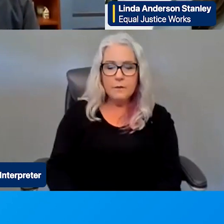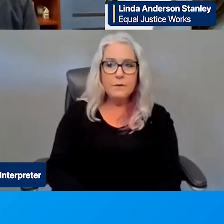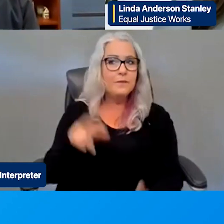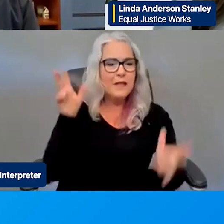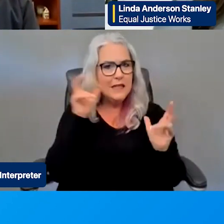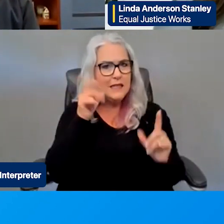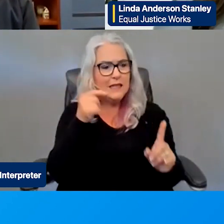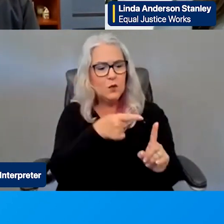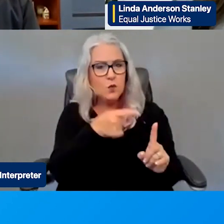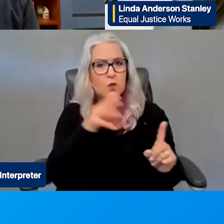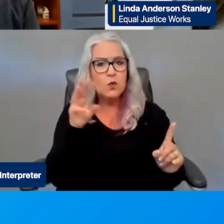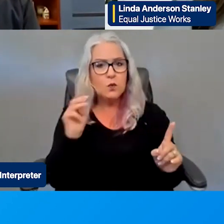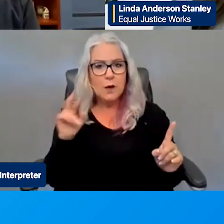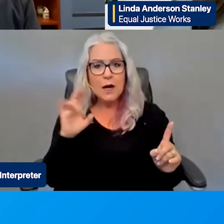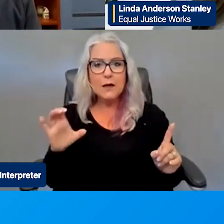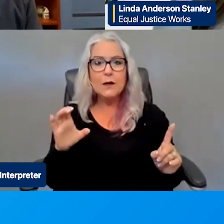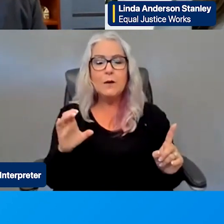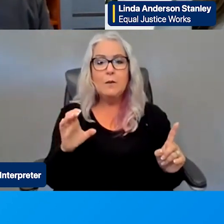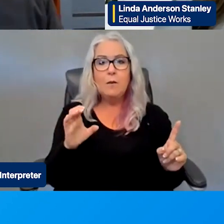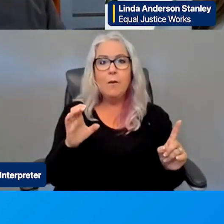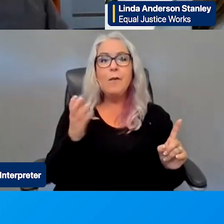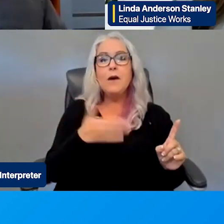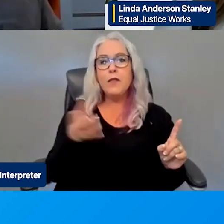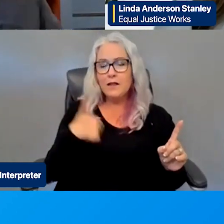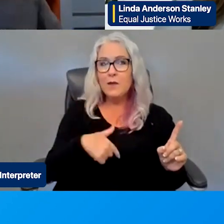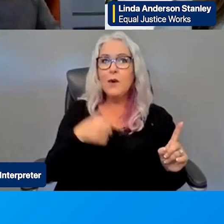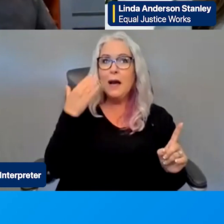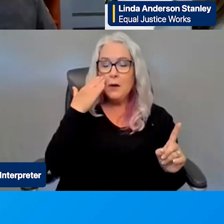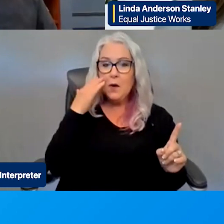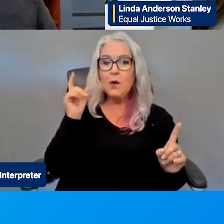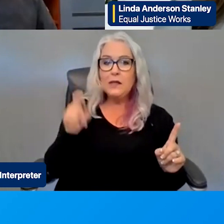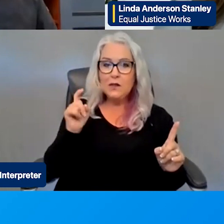thinking about some of the things that we have pushed forward, besides, you know,